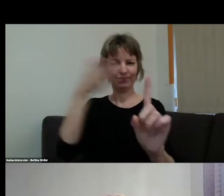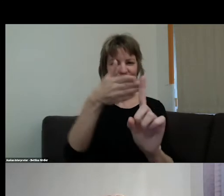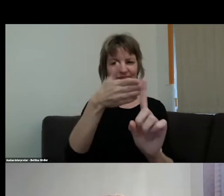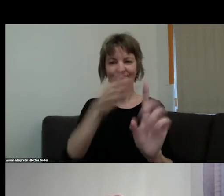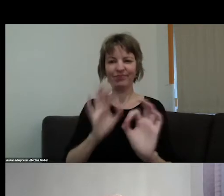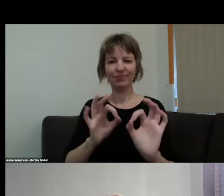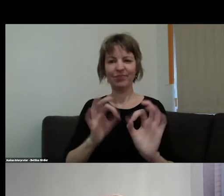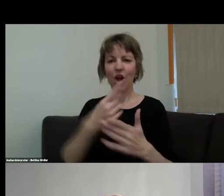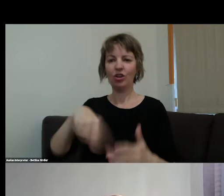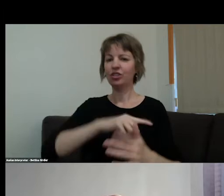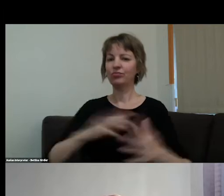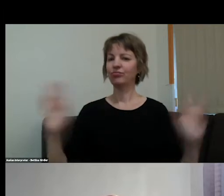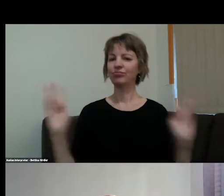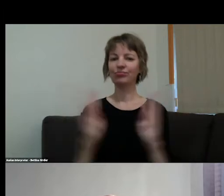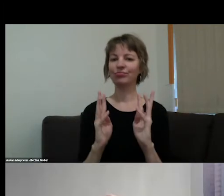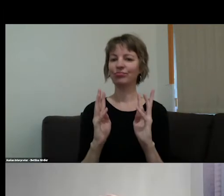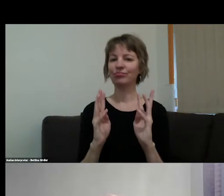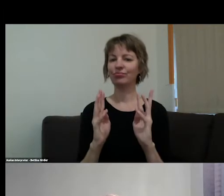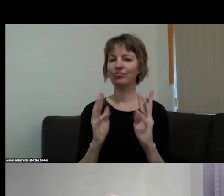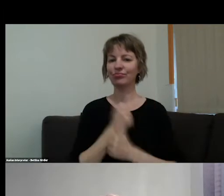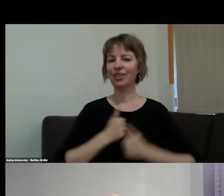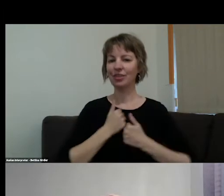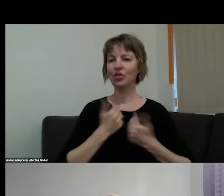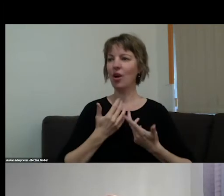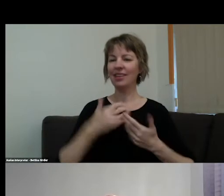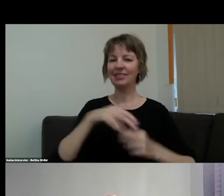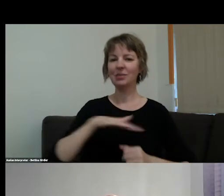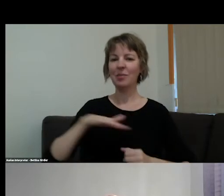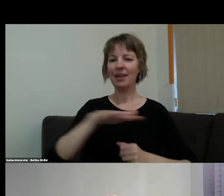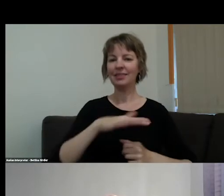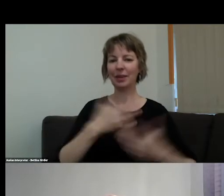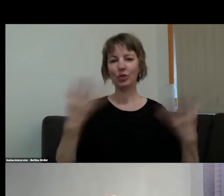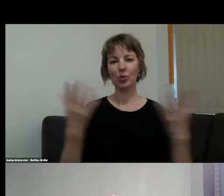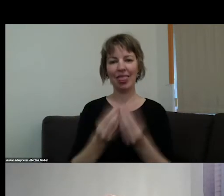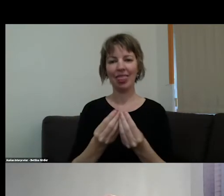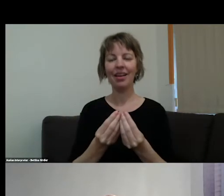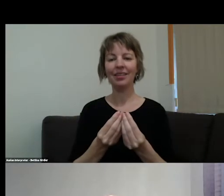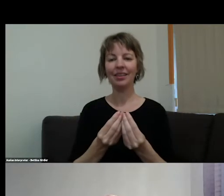again, learning from our First Nation elders.